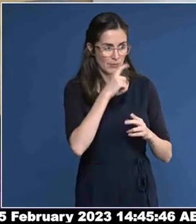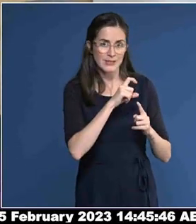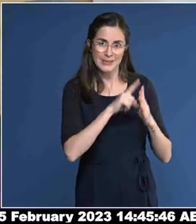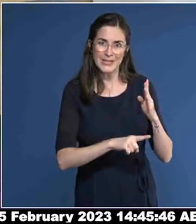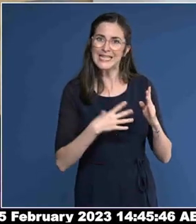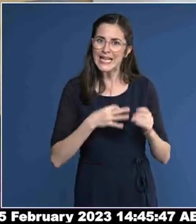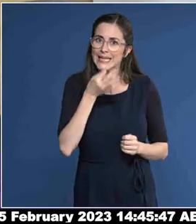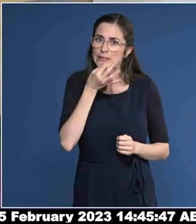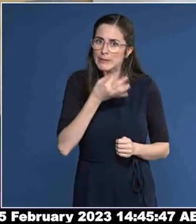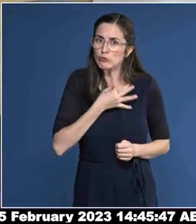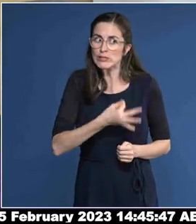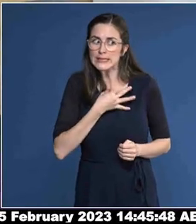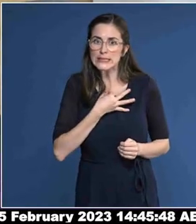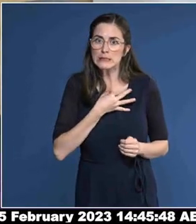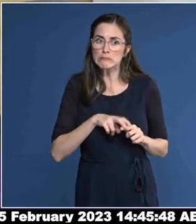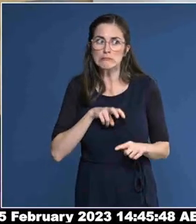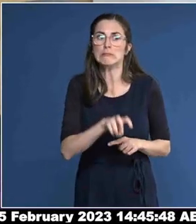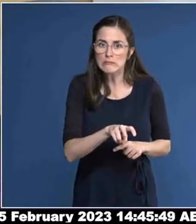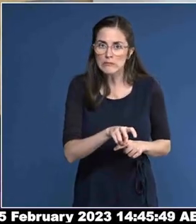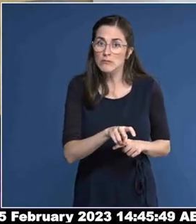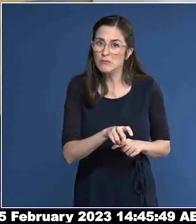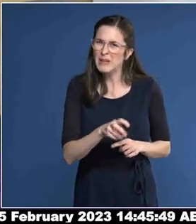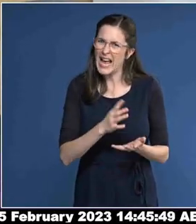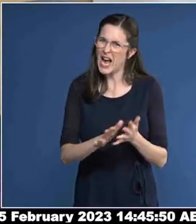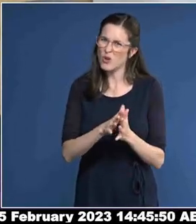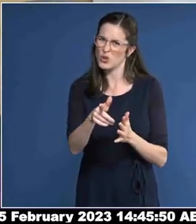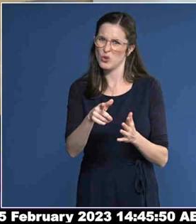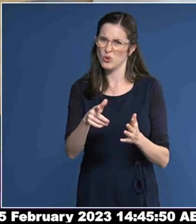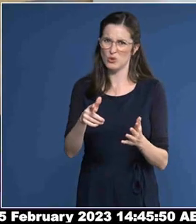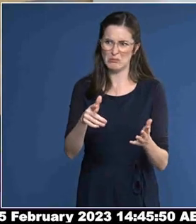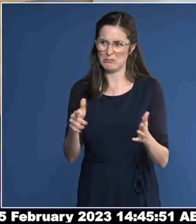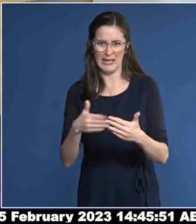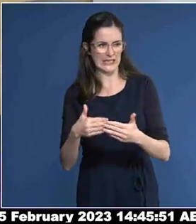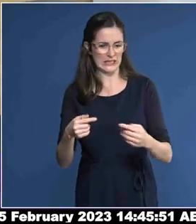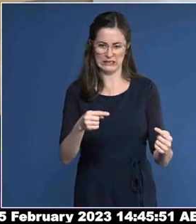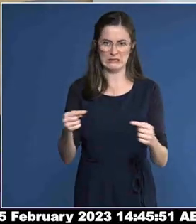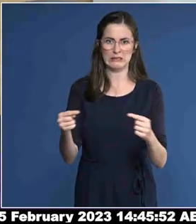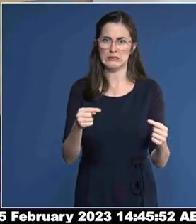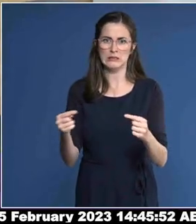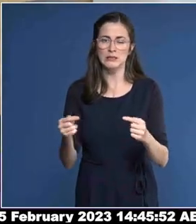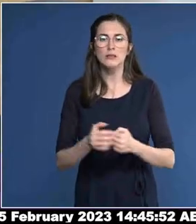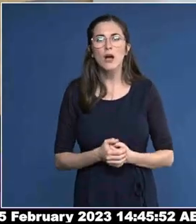How do you navigate a tension, if that does exist? I'm not sure it's actually a zero tolerance to risk.